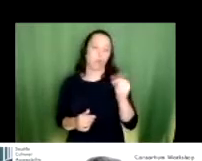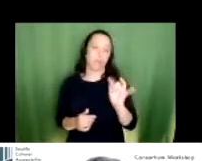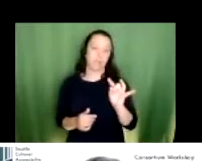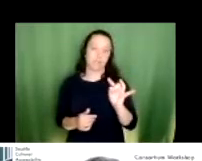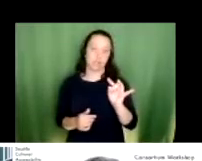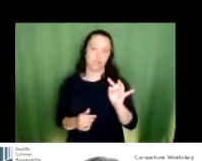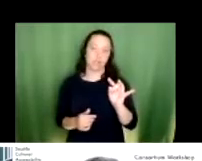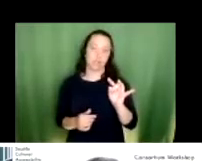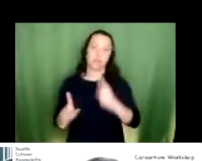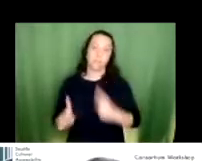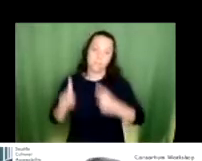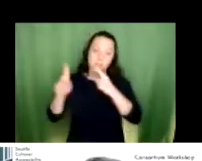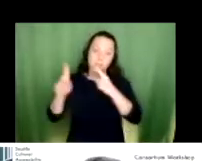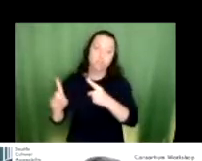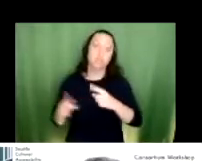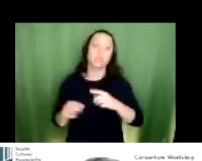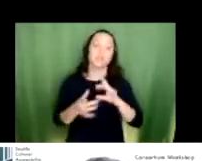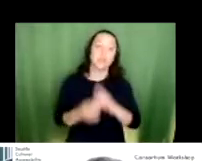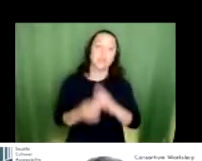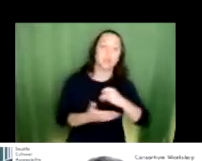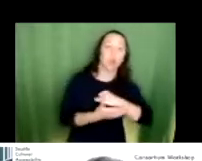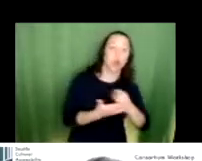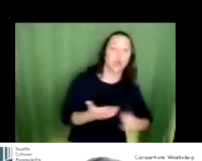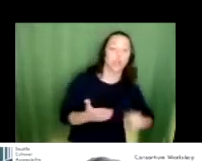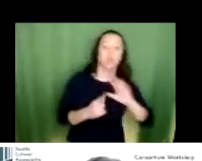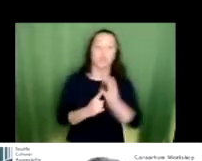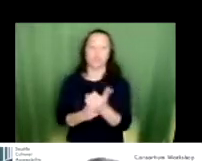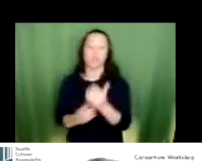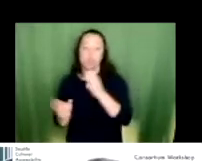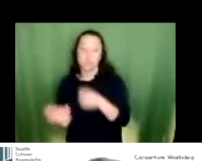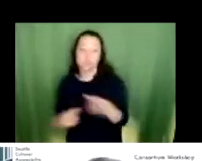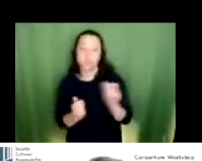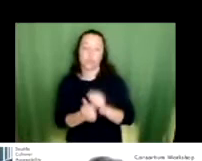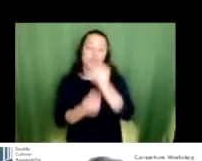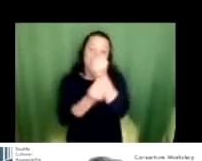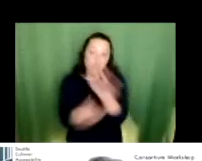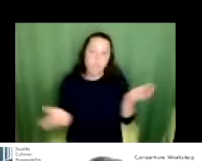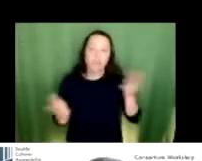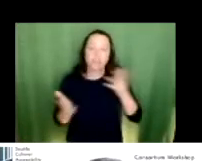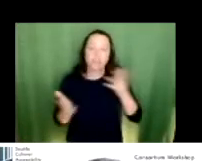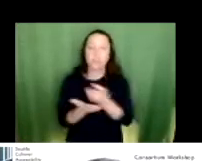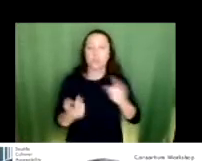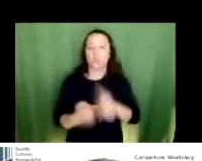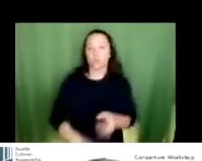arts and cultural organizations with information and resources to improve accessibility for people